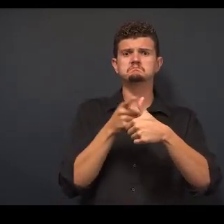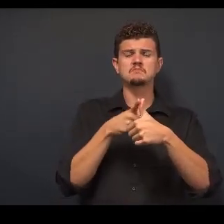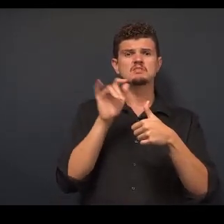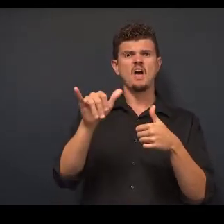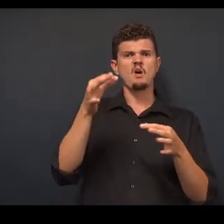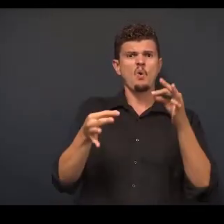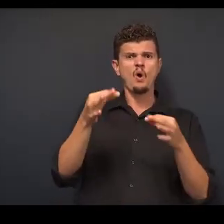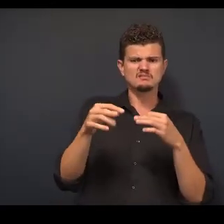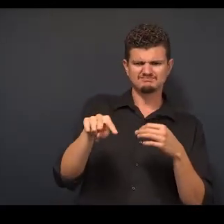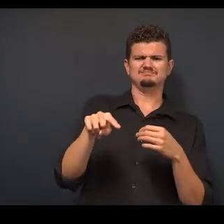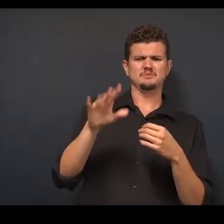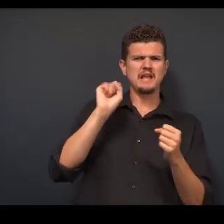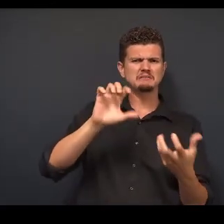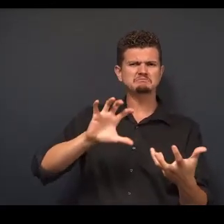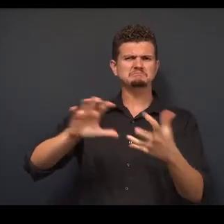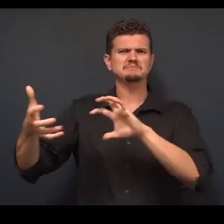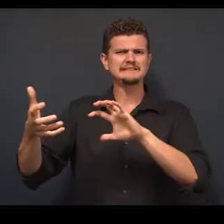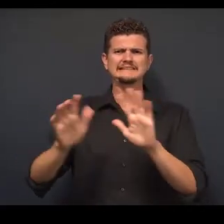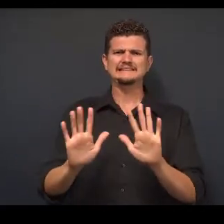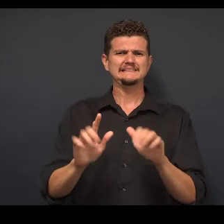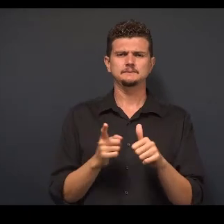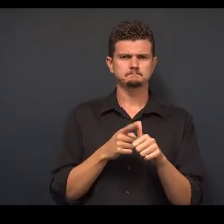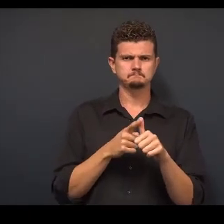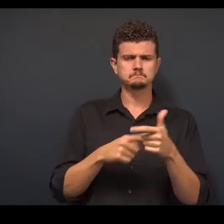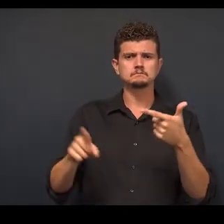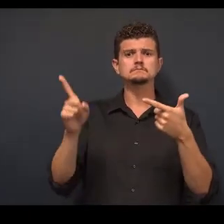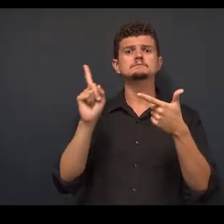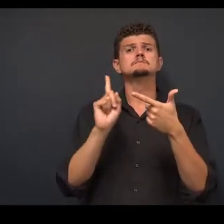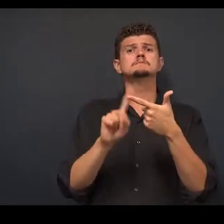The requested accommodation would fundamentally alter the court process